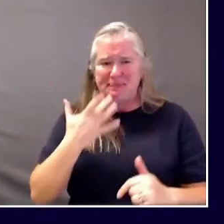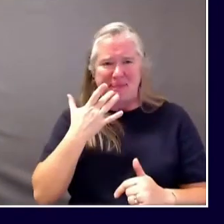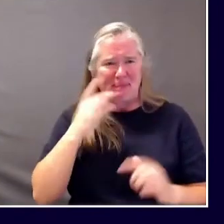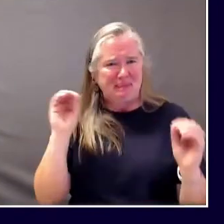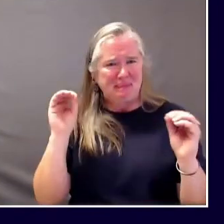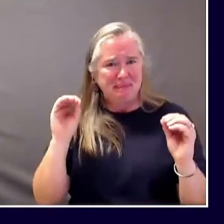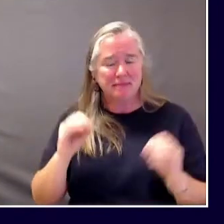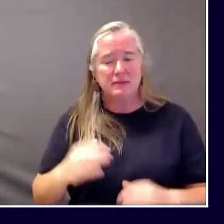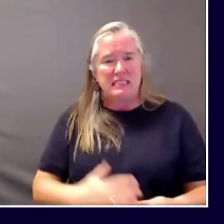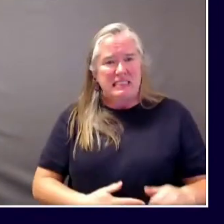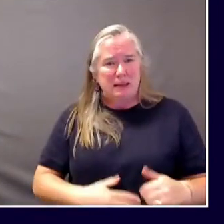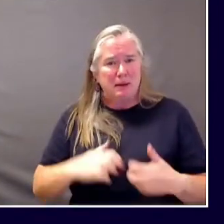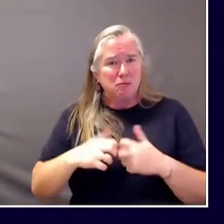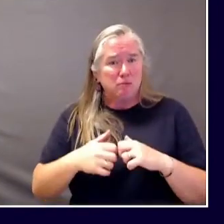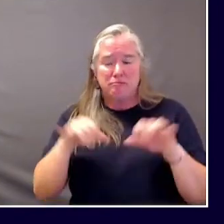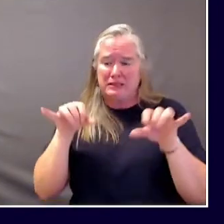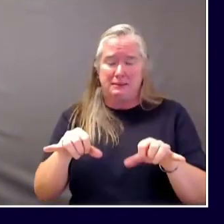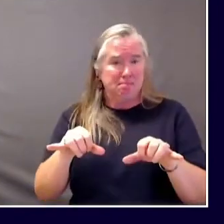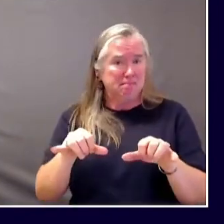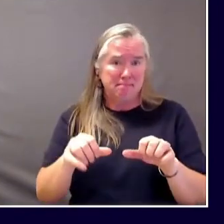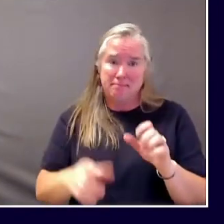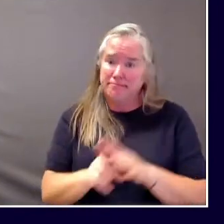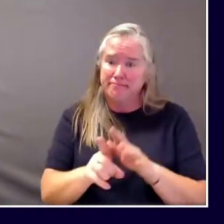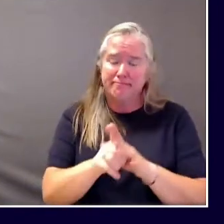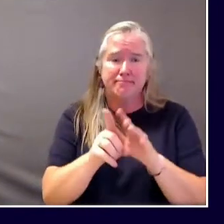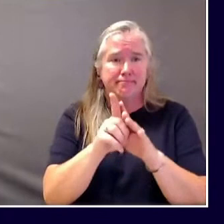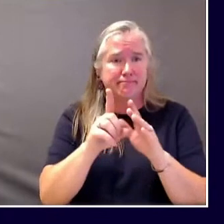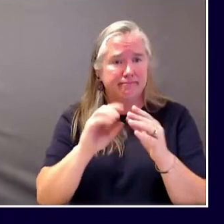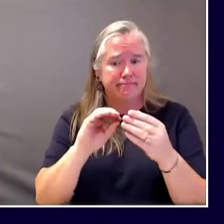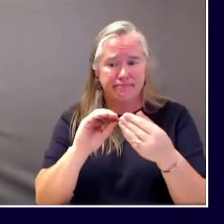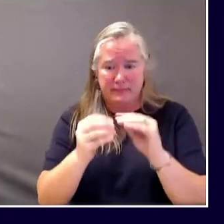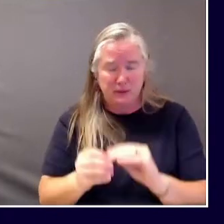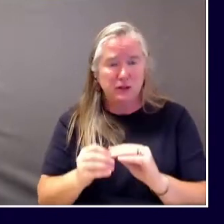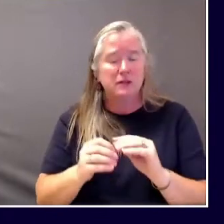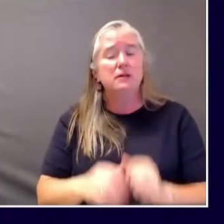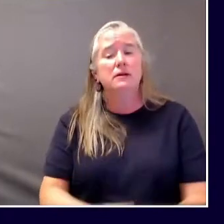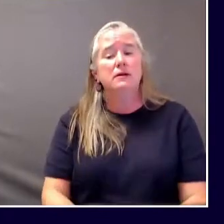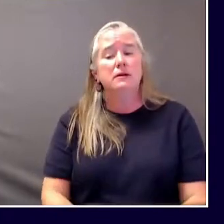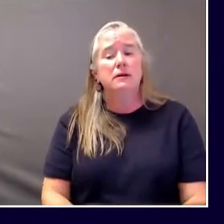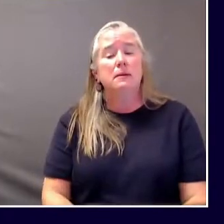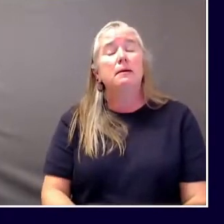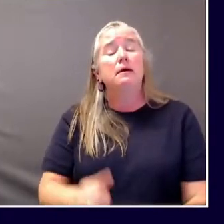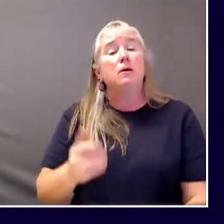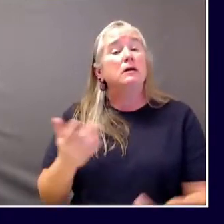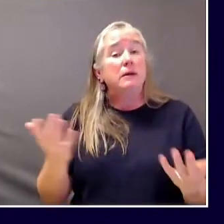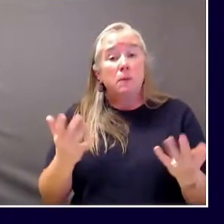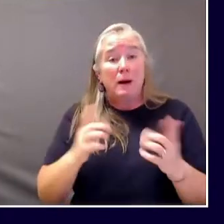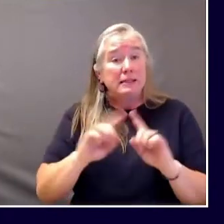happen changed what is largely happened is that folks were